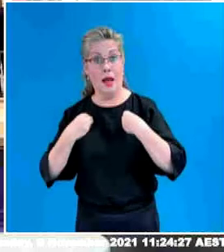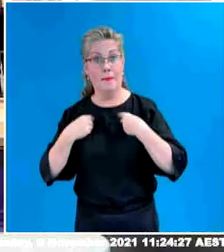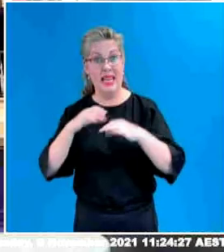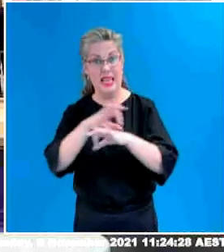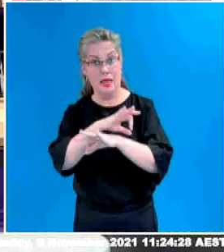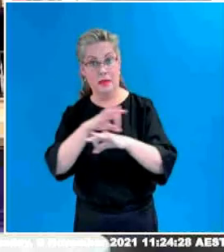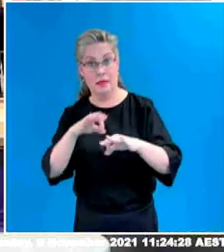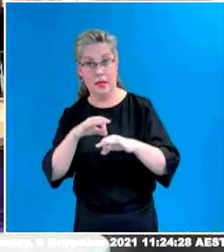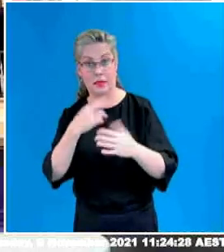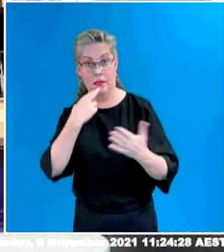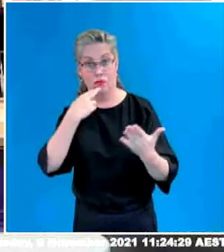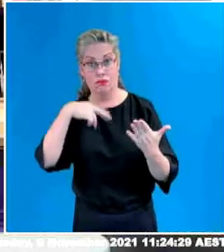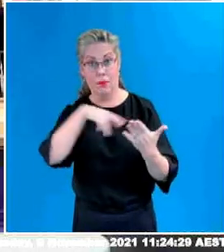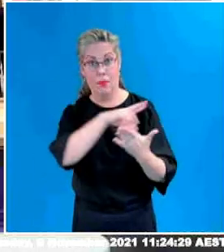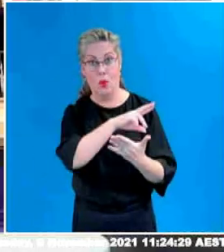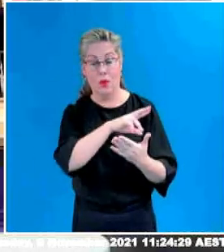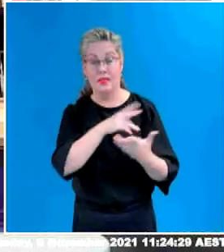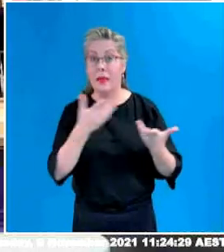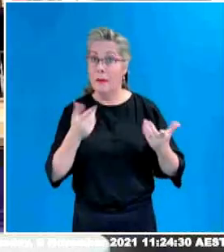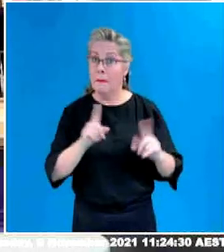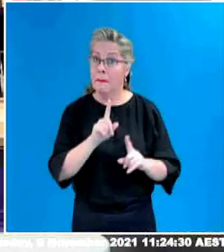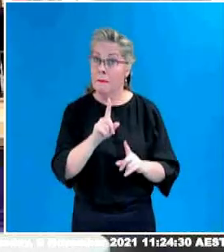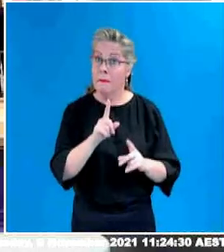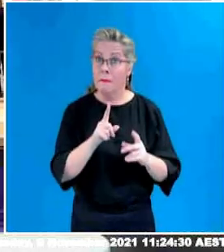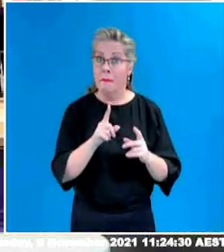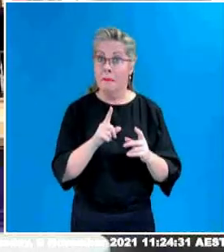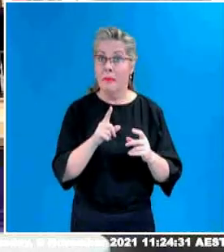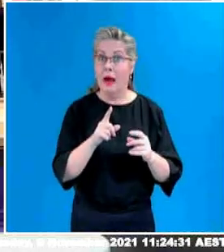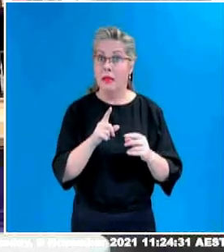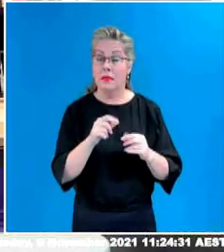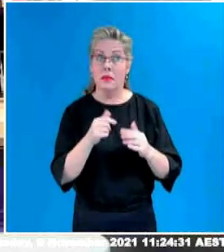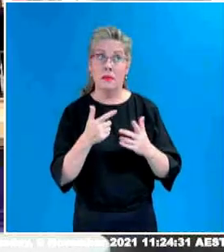the government to report back on that in an annual report to Parliament.